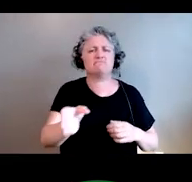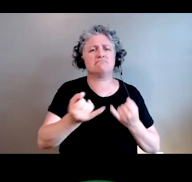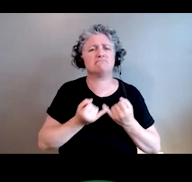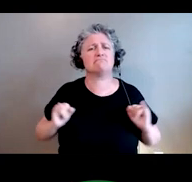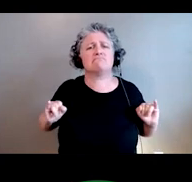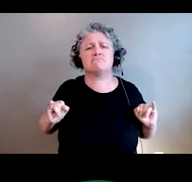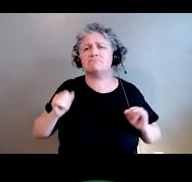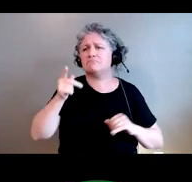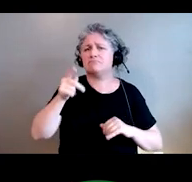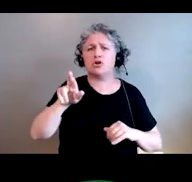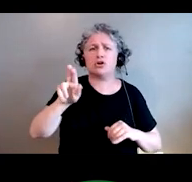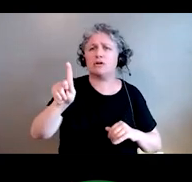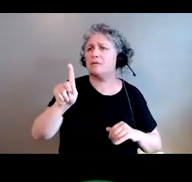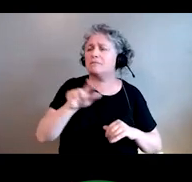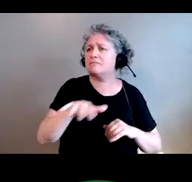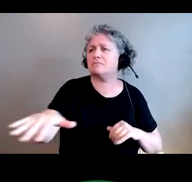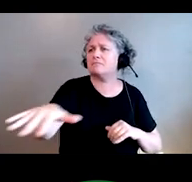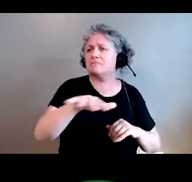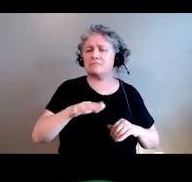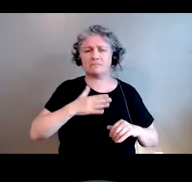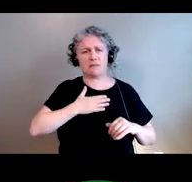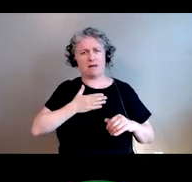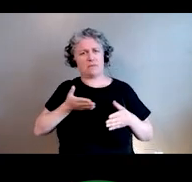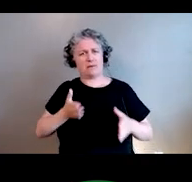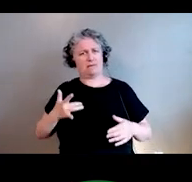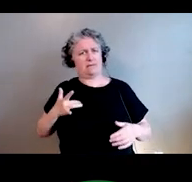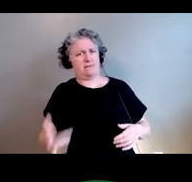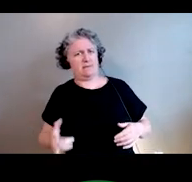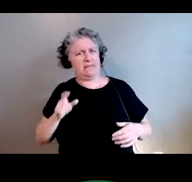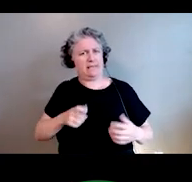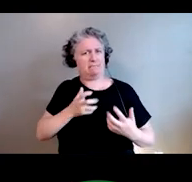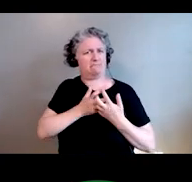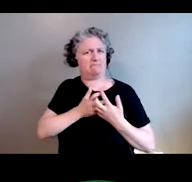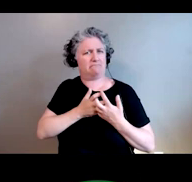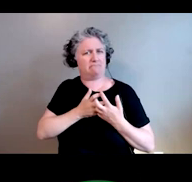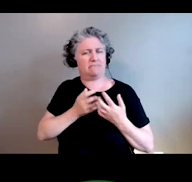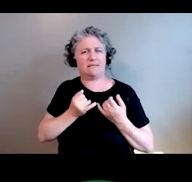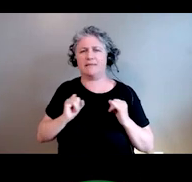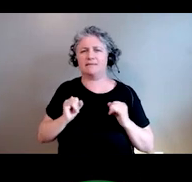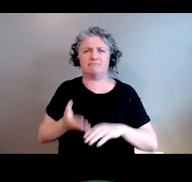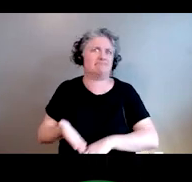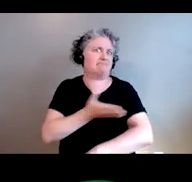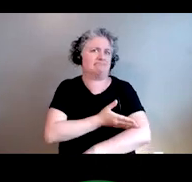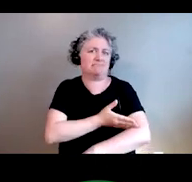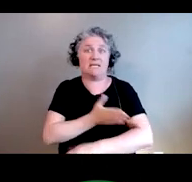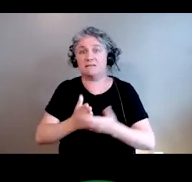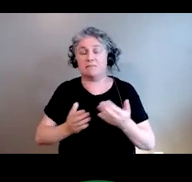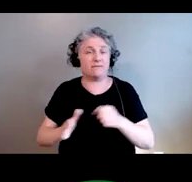And during the experience. Many of these designs are embracing electric technology and with absolutely incredible results.